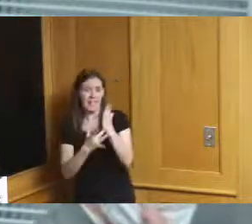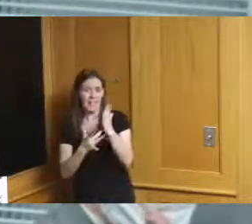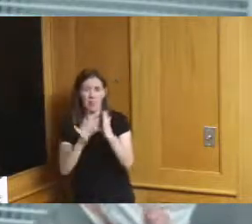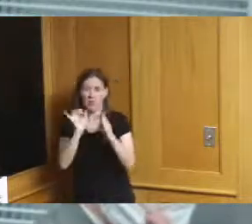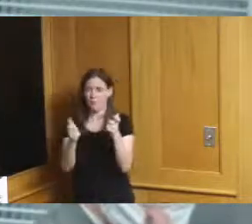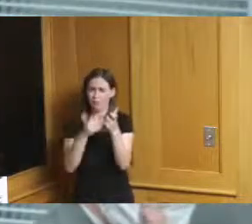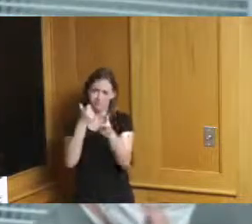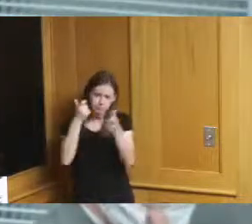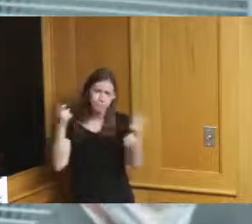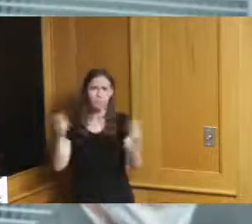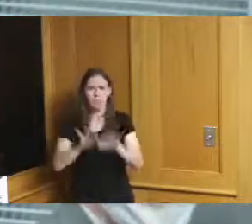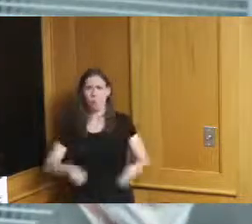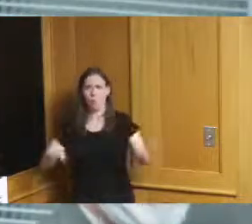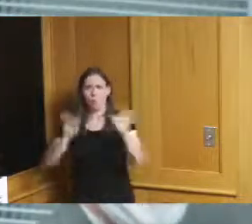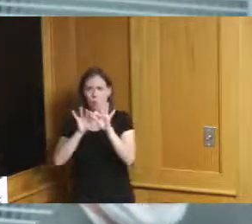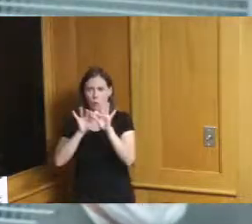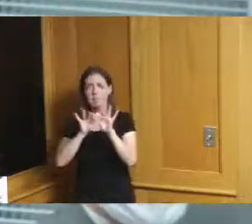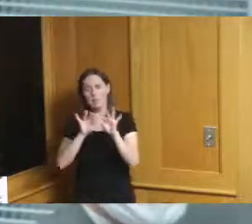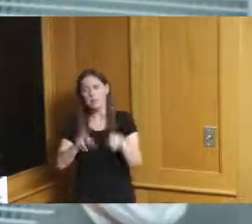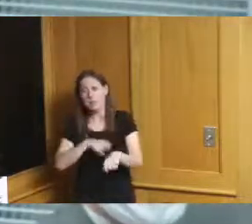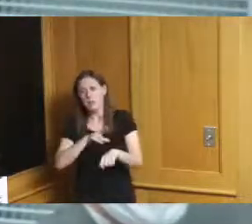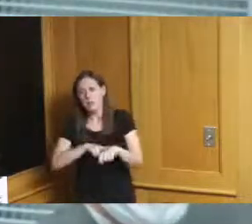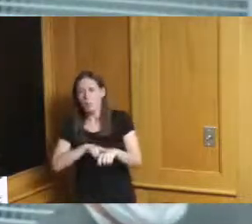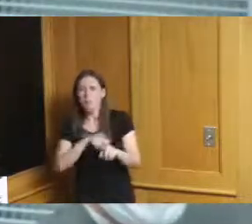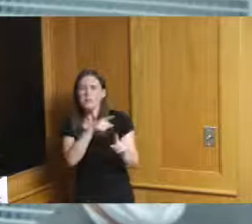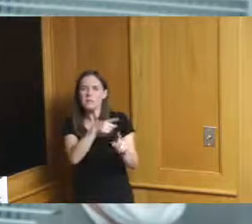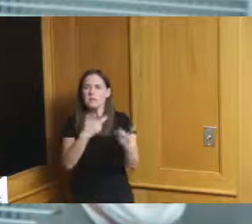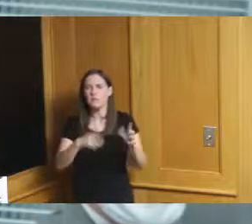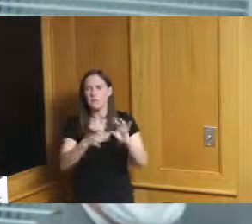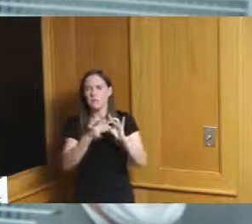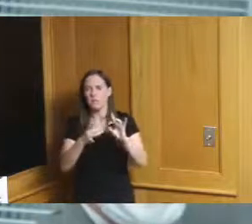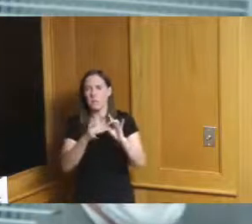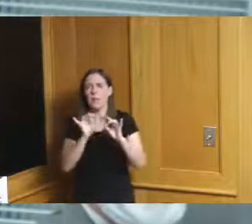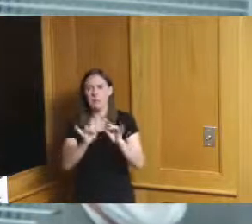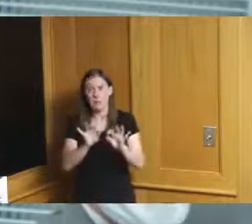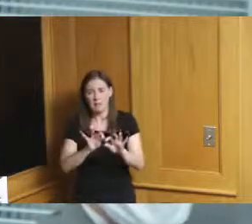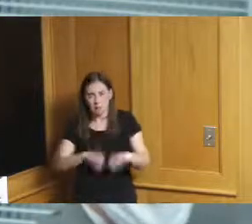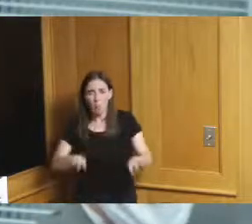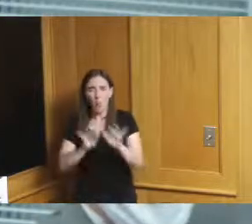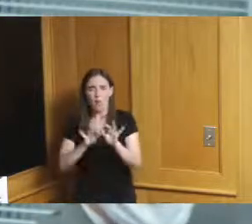and Commissioner Reece brought up the the need to keep evolving with technology but I'm I'm not a